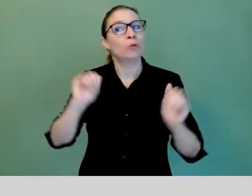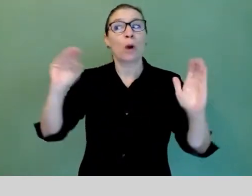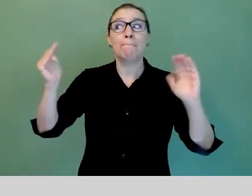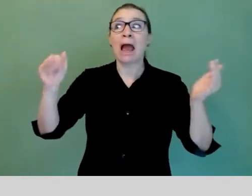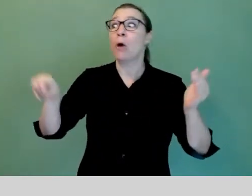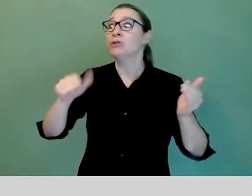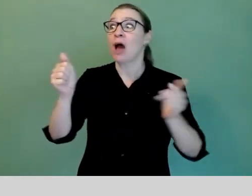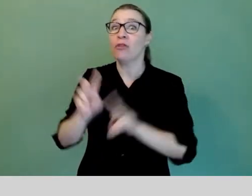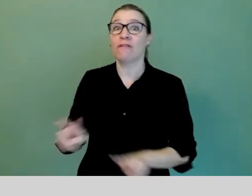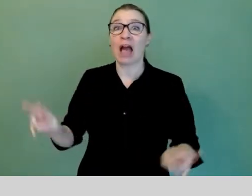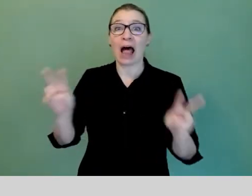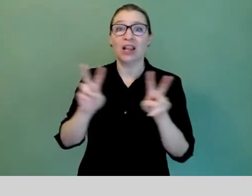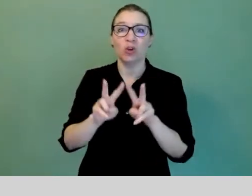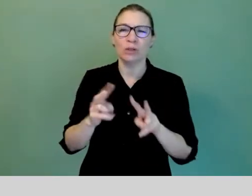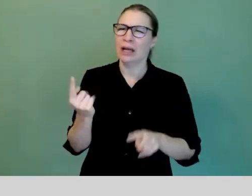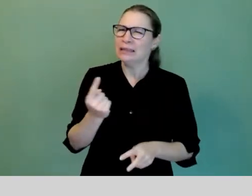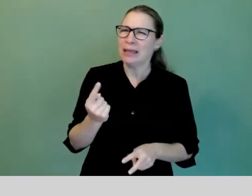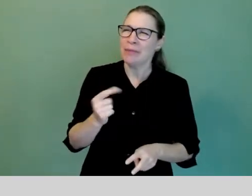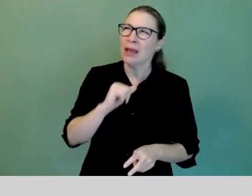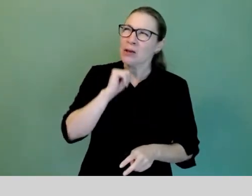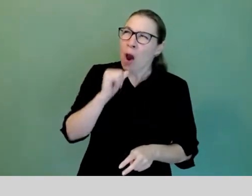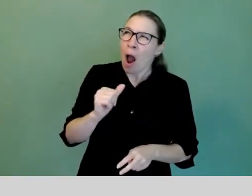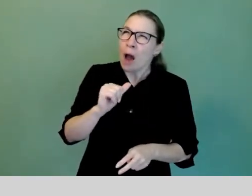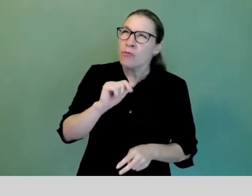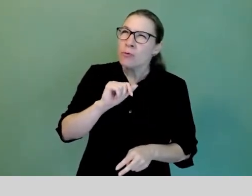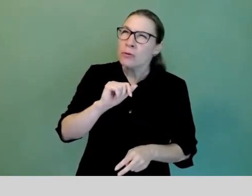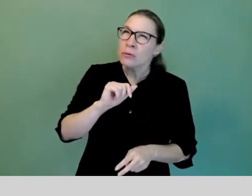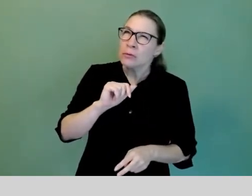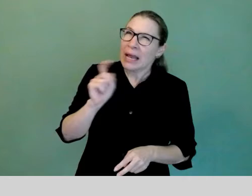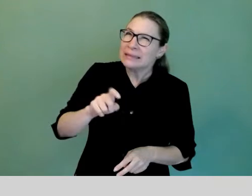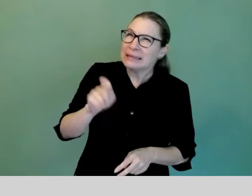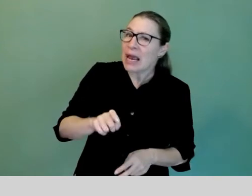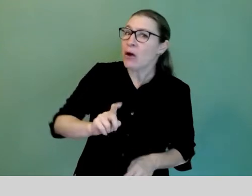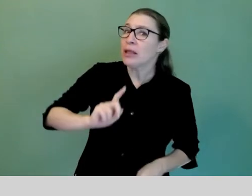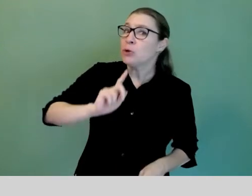Something that's not necessarily True, but True-ish.